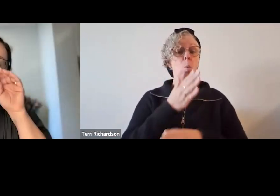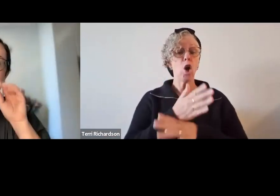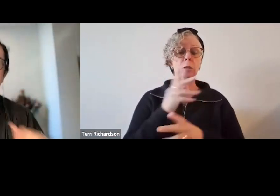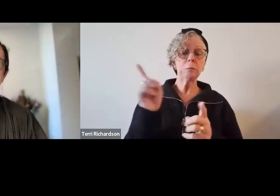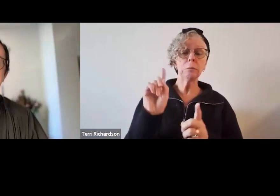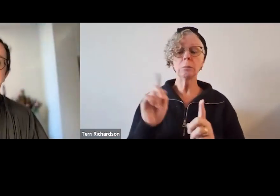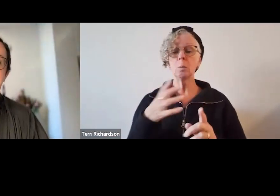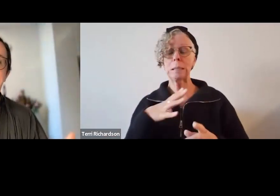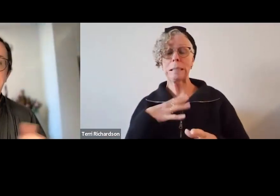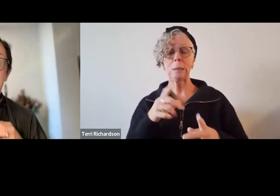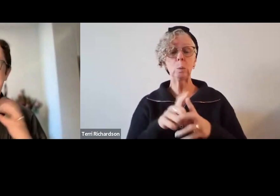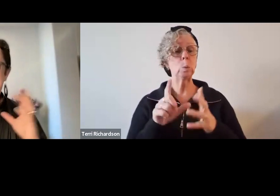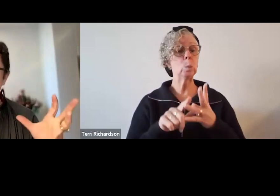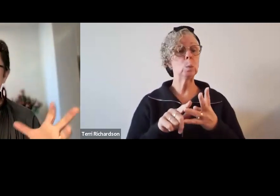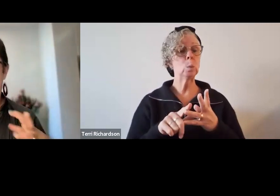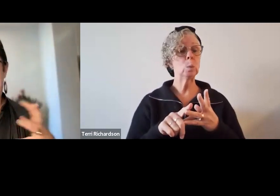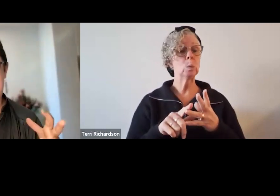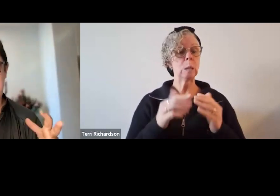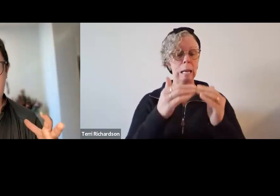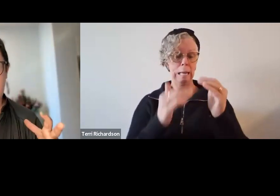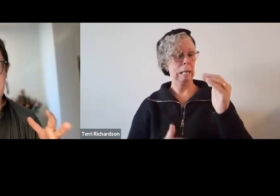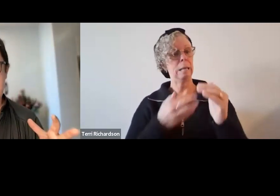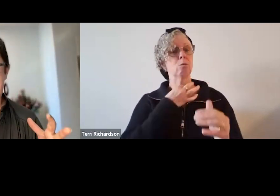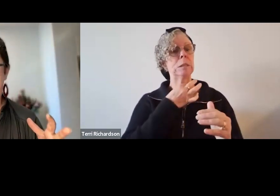we find there's much less risk and much more room for innovation